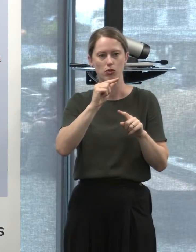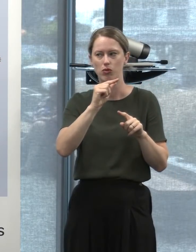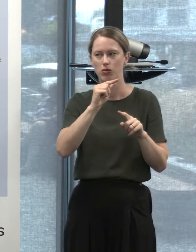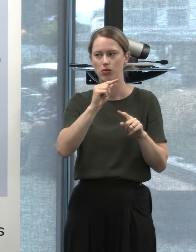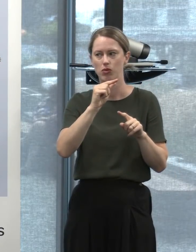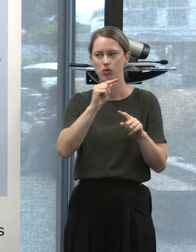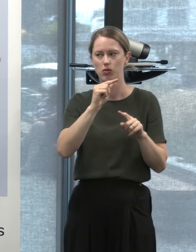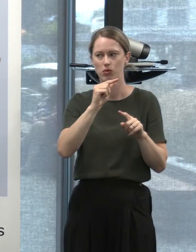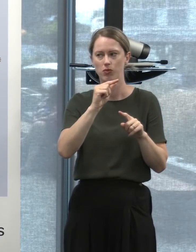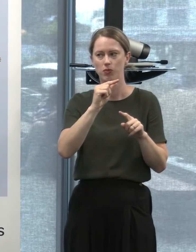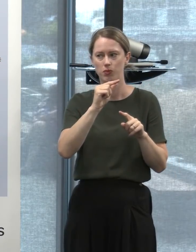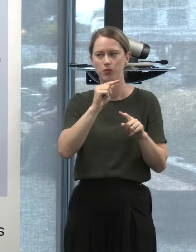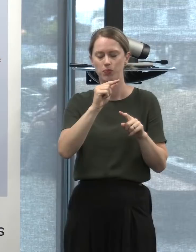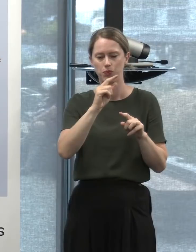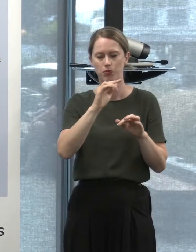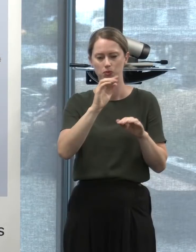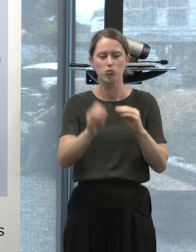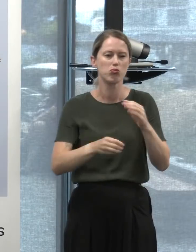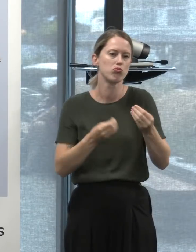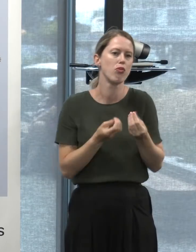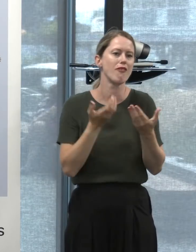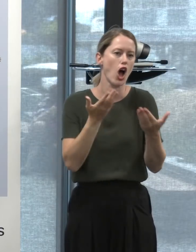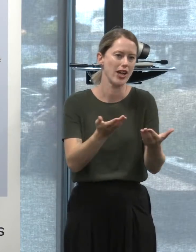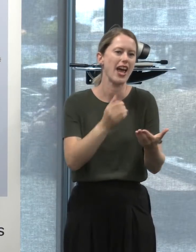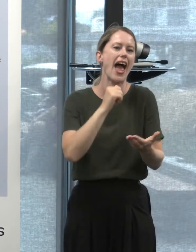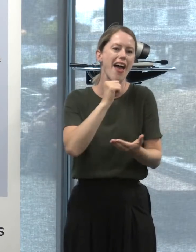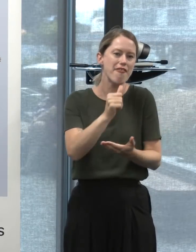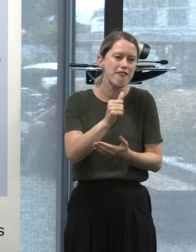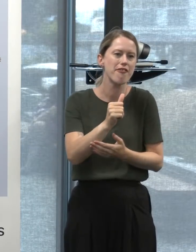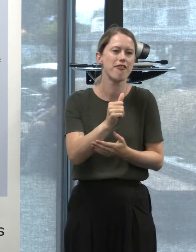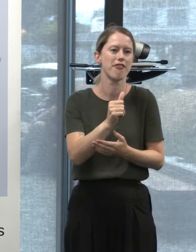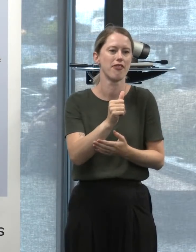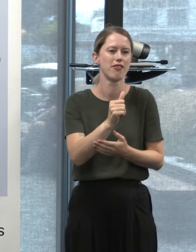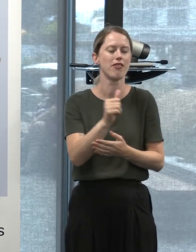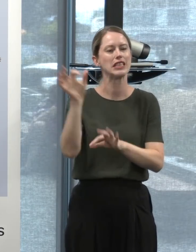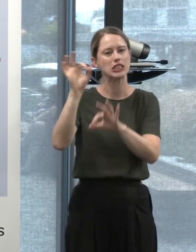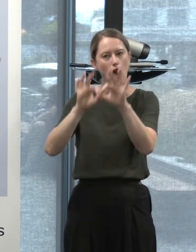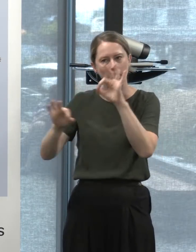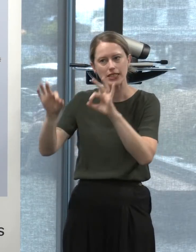next week. At the same time operational teams are looking at what it